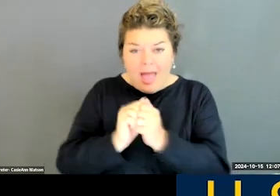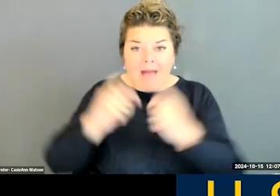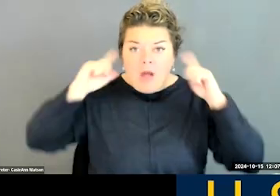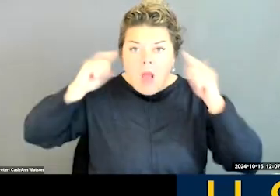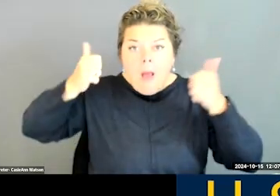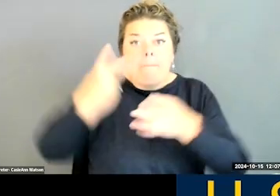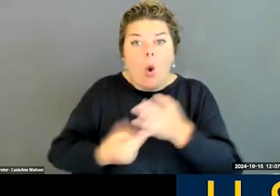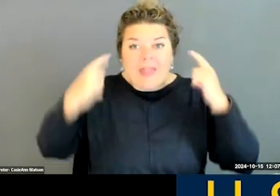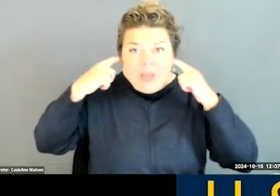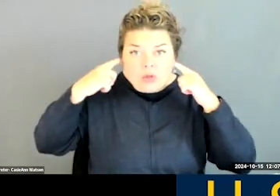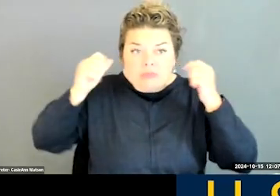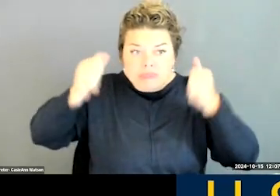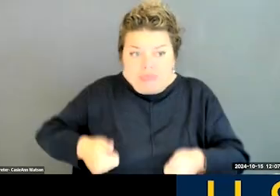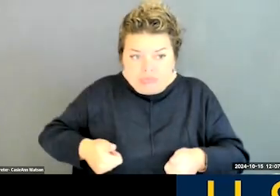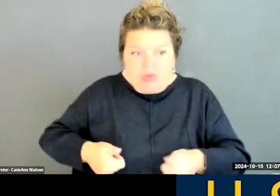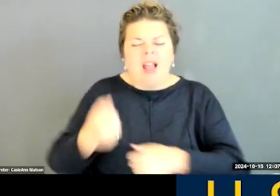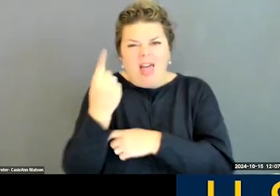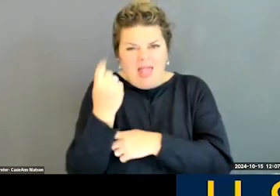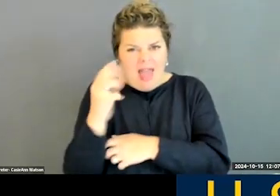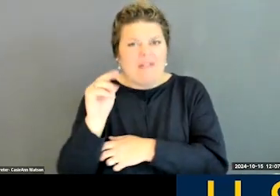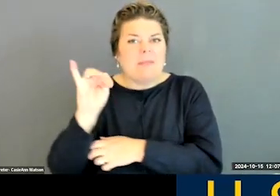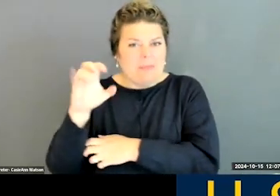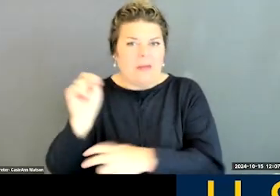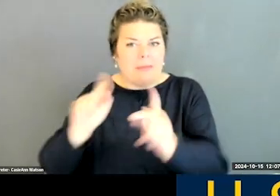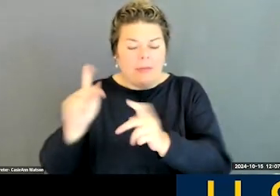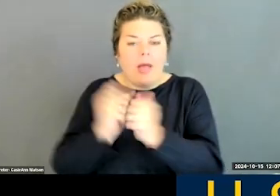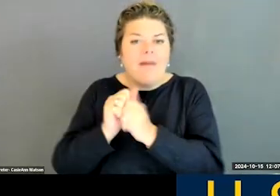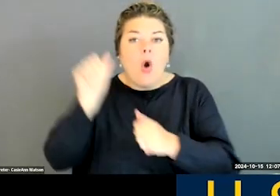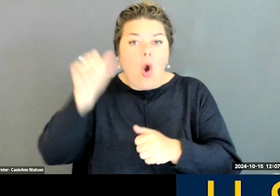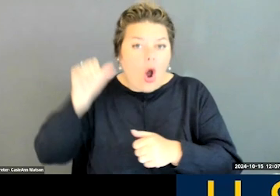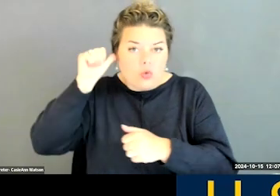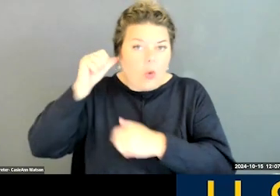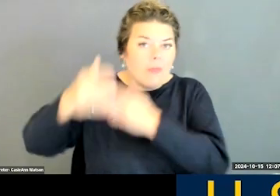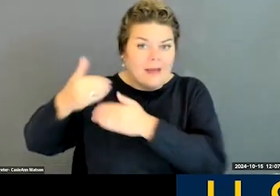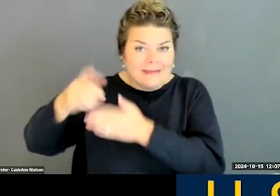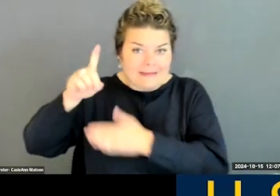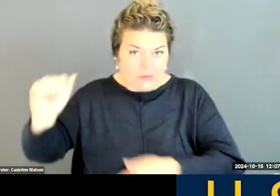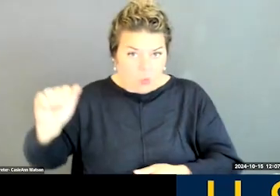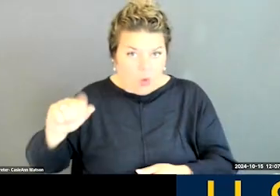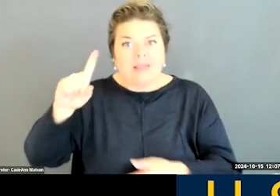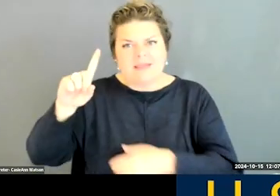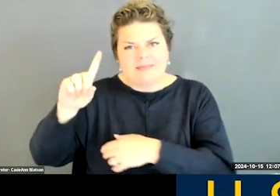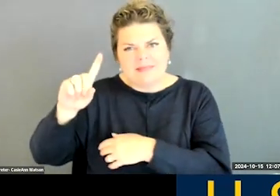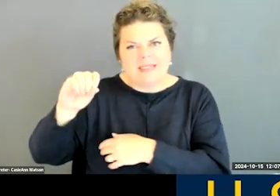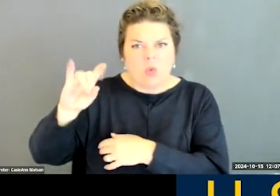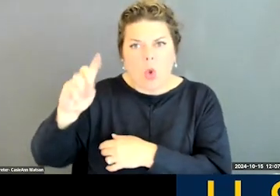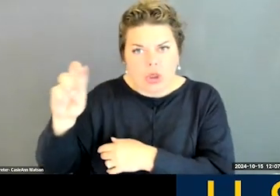and 11 million people have an auditory processing disorder. 66 million people have dyslexia,